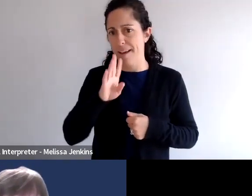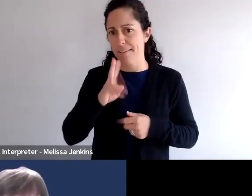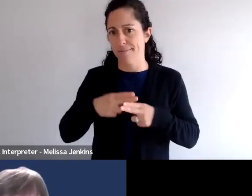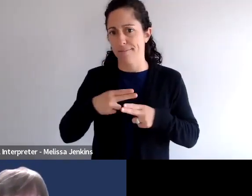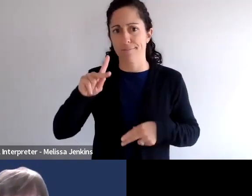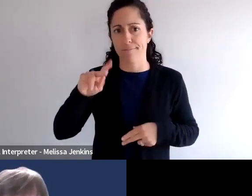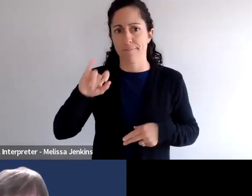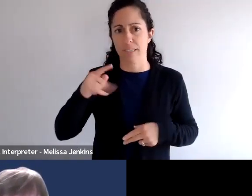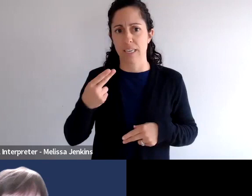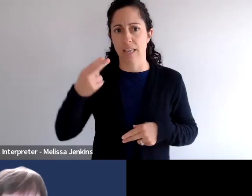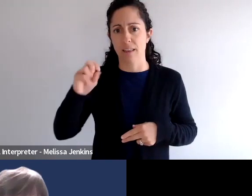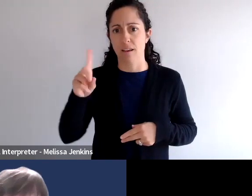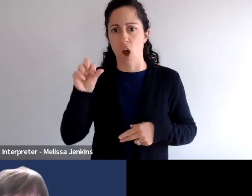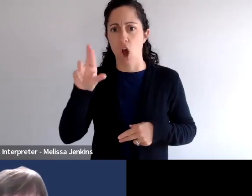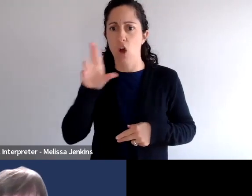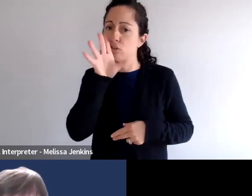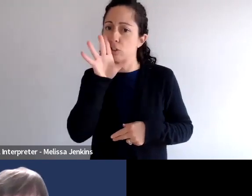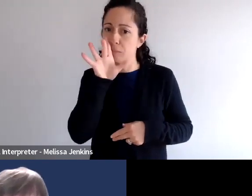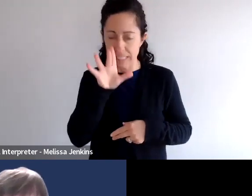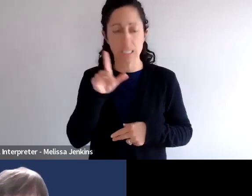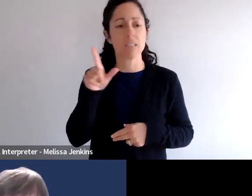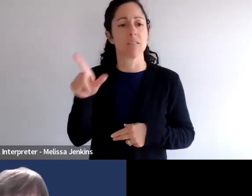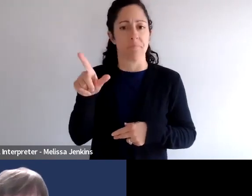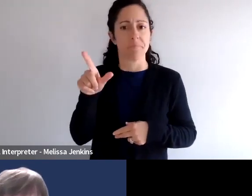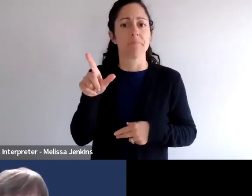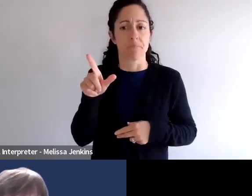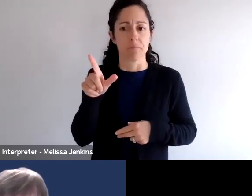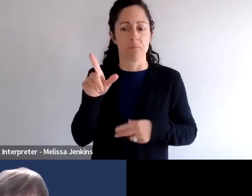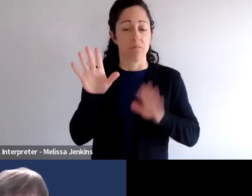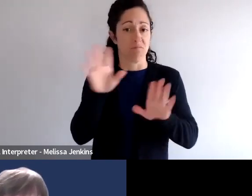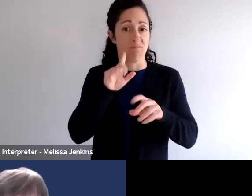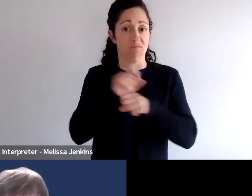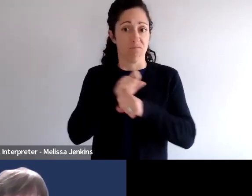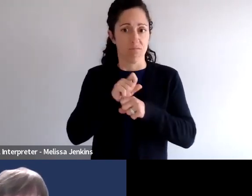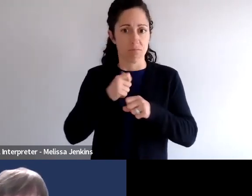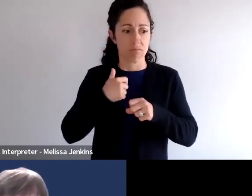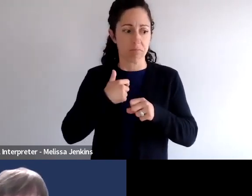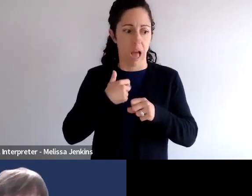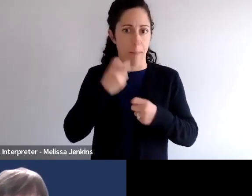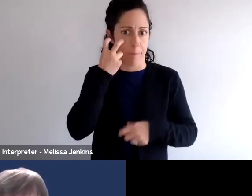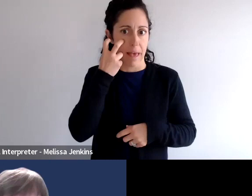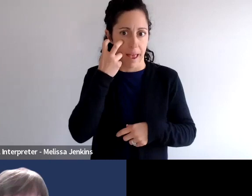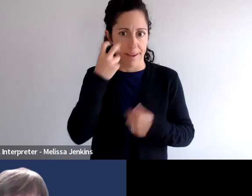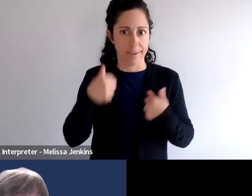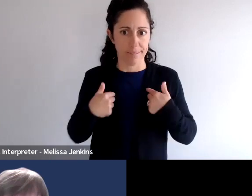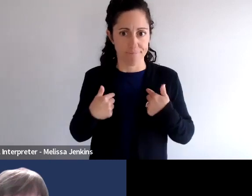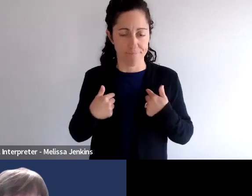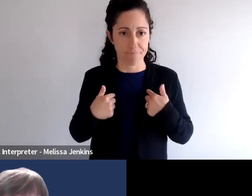Um I have two quick questions and um, and because I'm legally blind obviously here um, I noticed